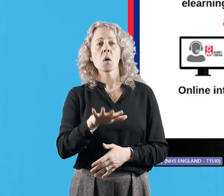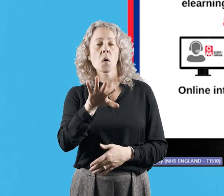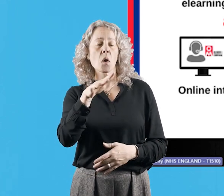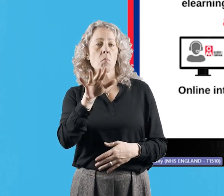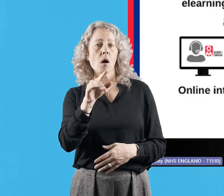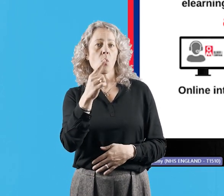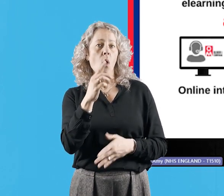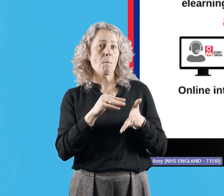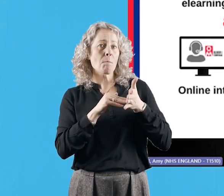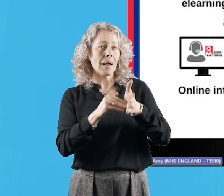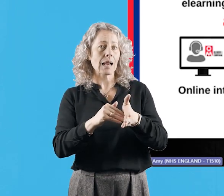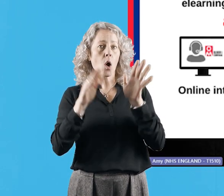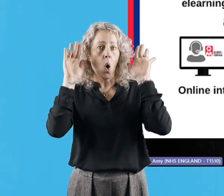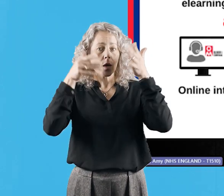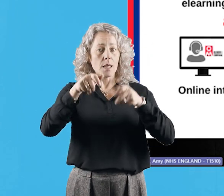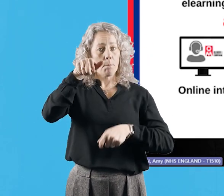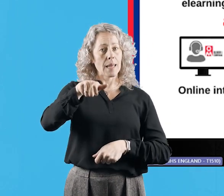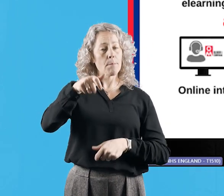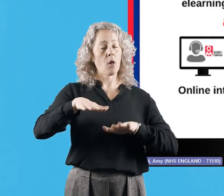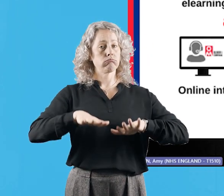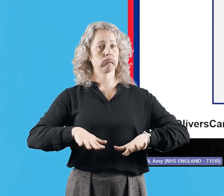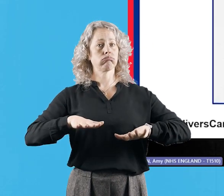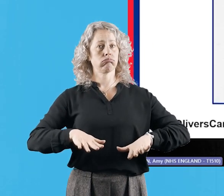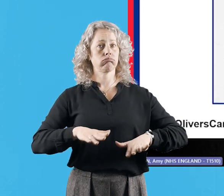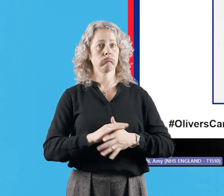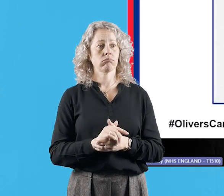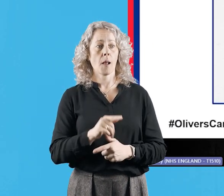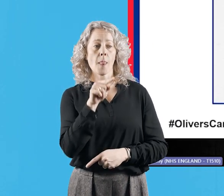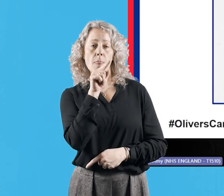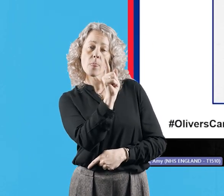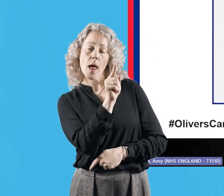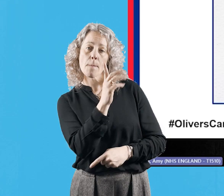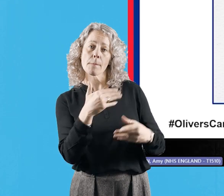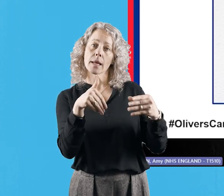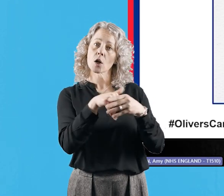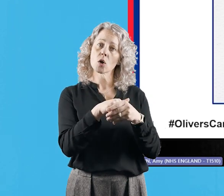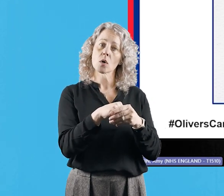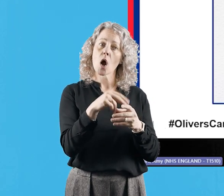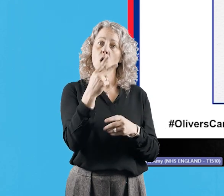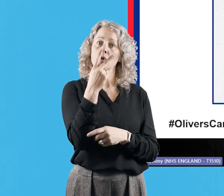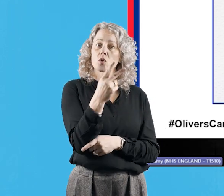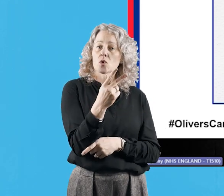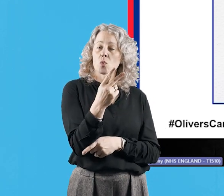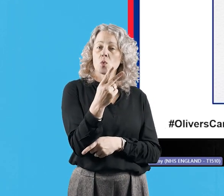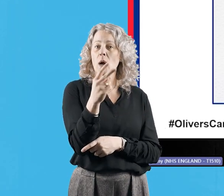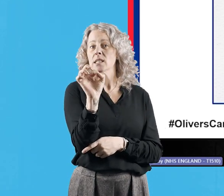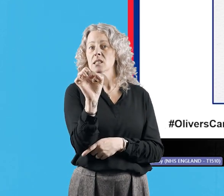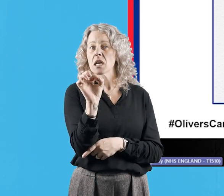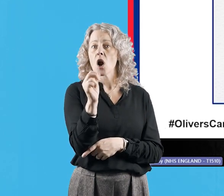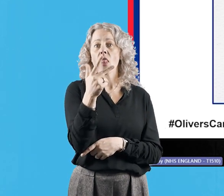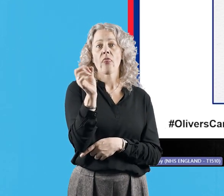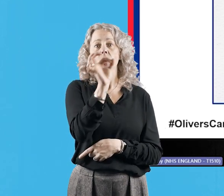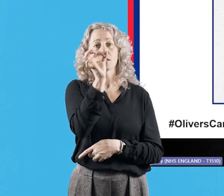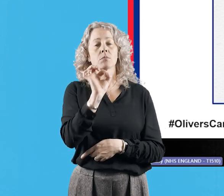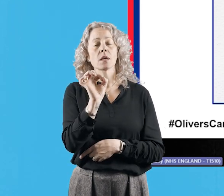There were approximately 1,000,000 autistic people in the UK, and of those between 20 and 30% also have a learning